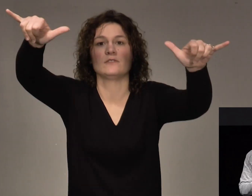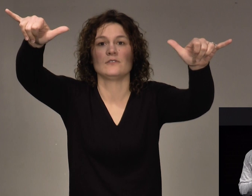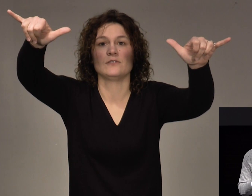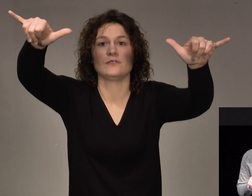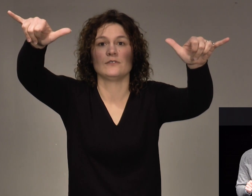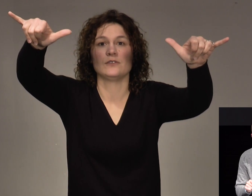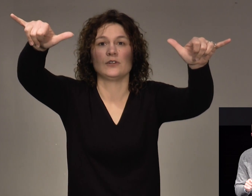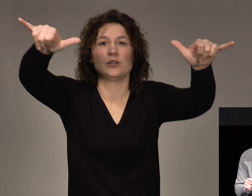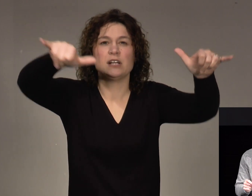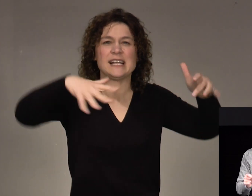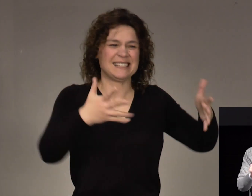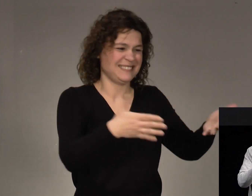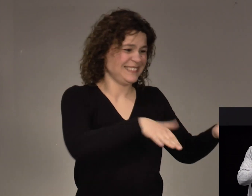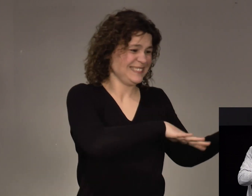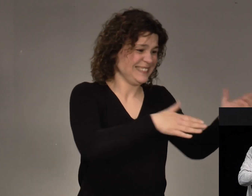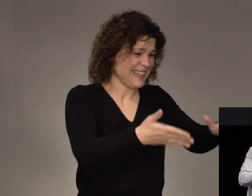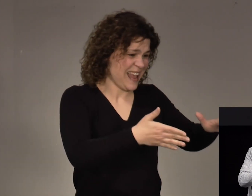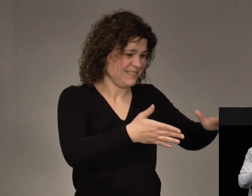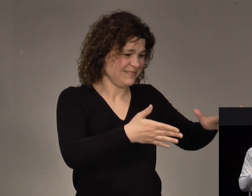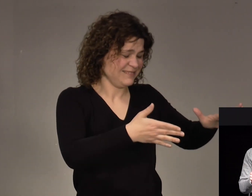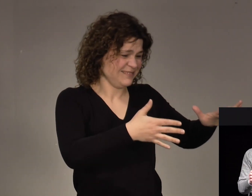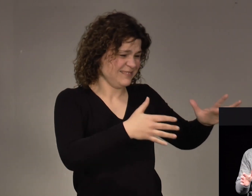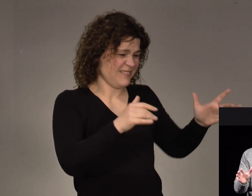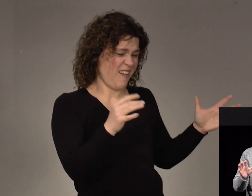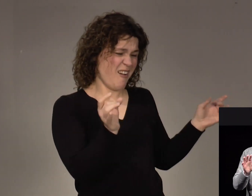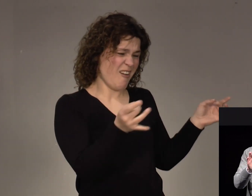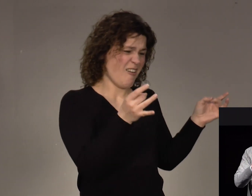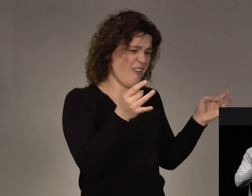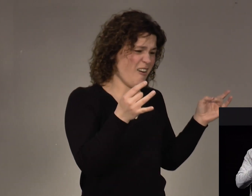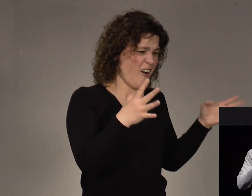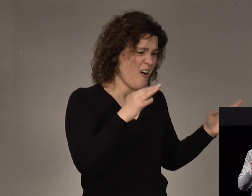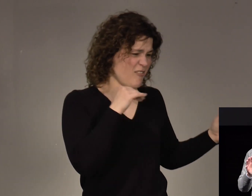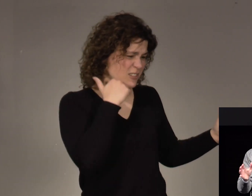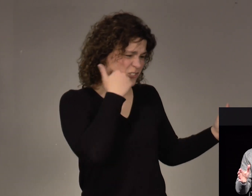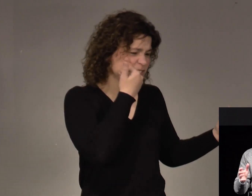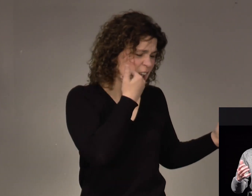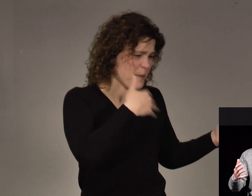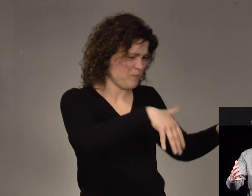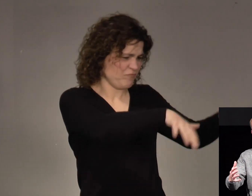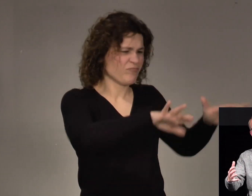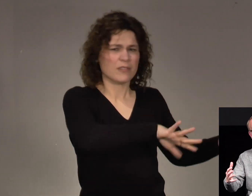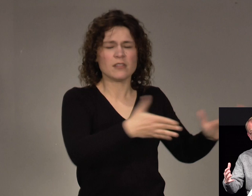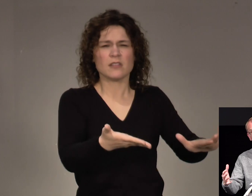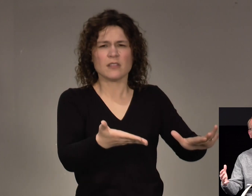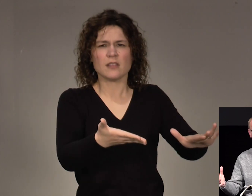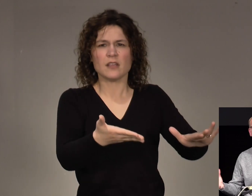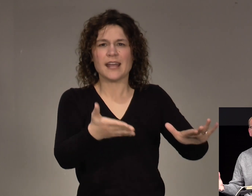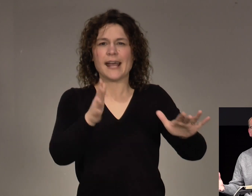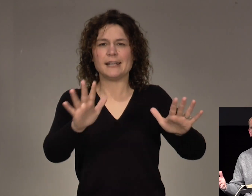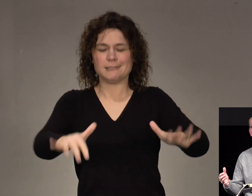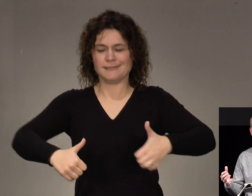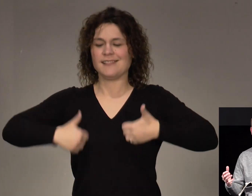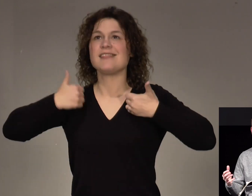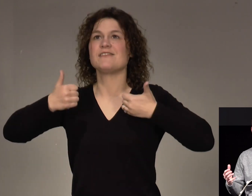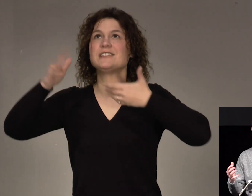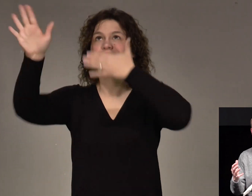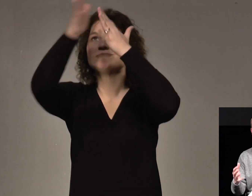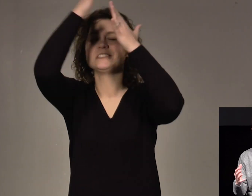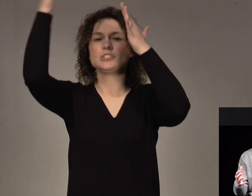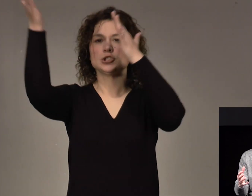dishonor, it is raised in glory. So Paul compares the earthly body versus